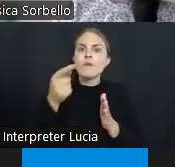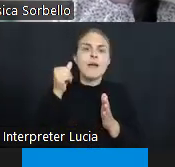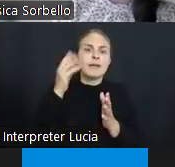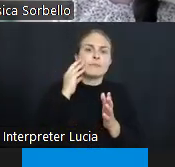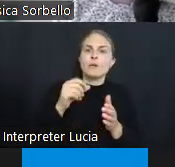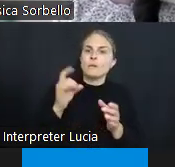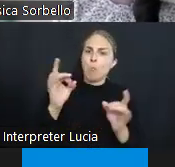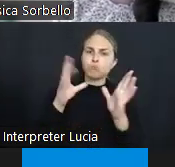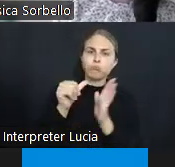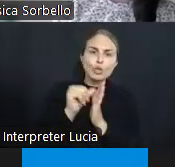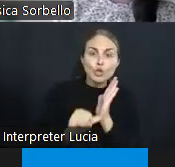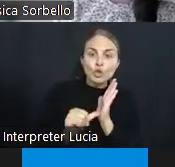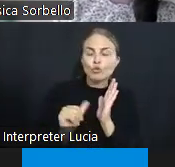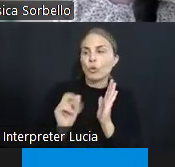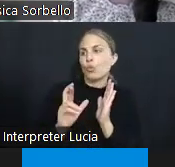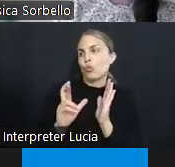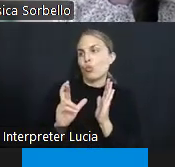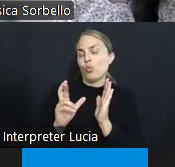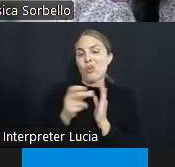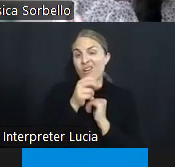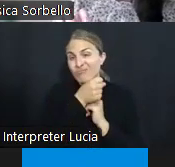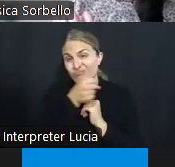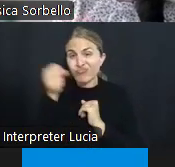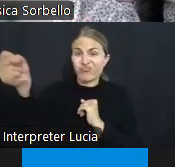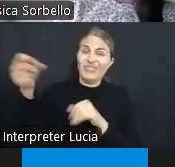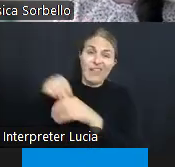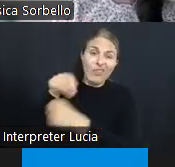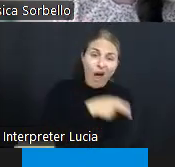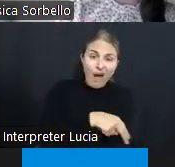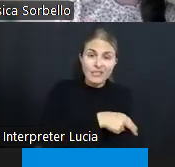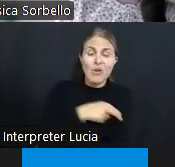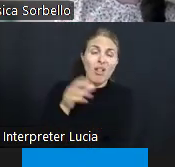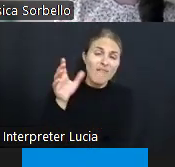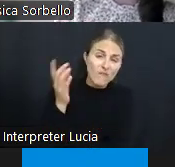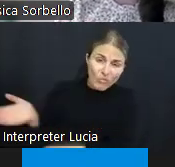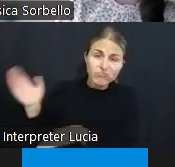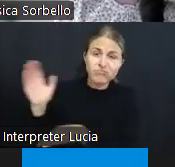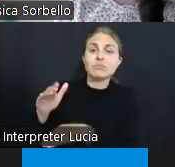important in that recovery process. It manages pain. It is really keeping in mind that the purpose of these